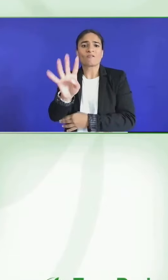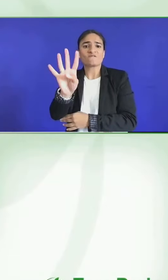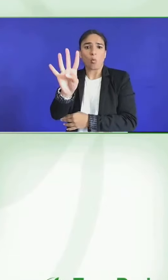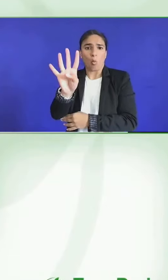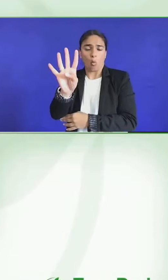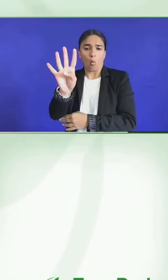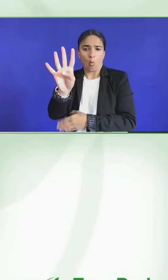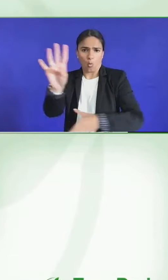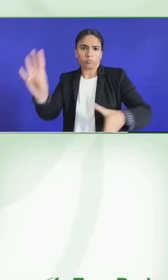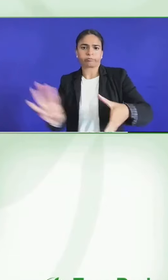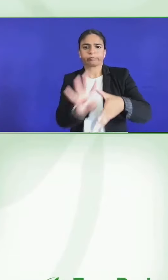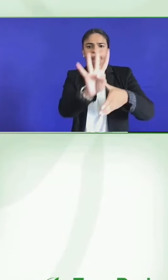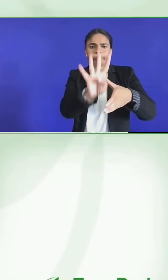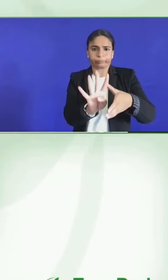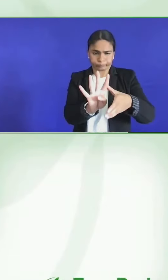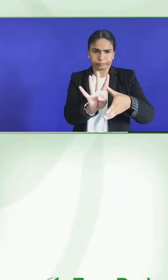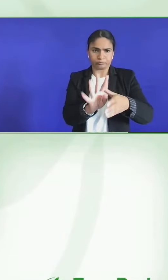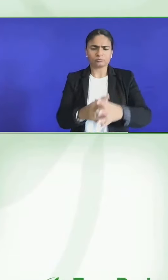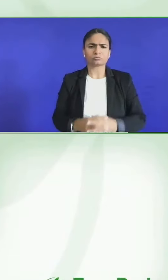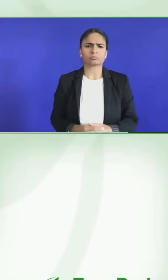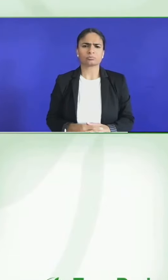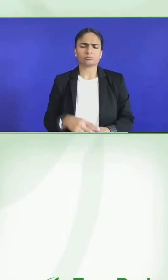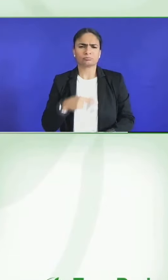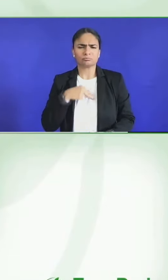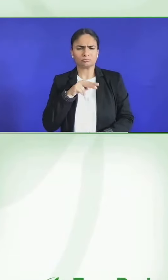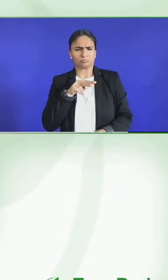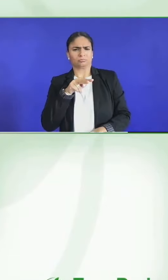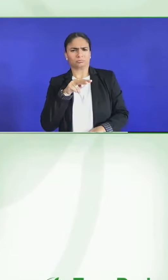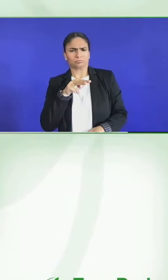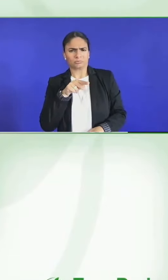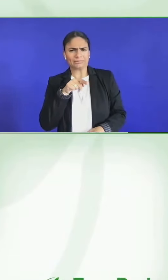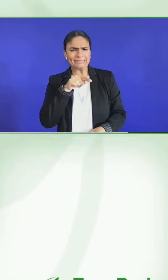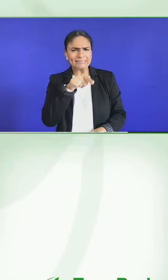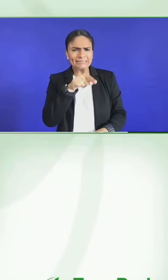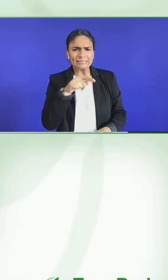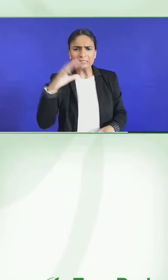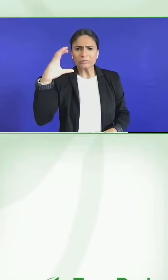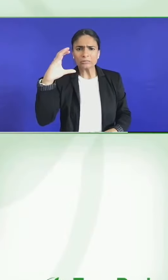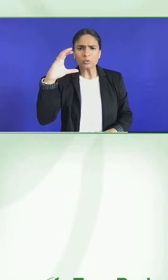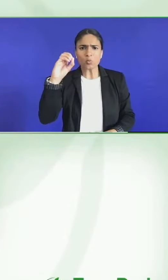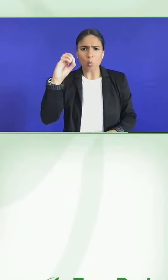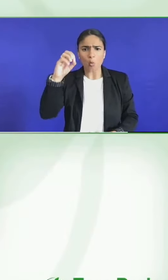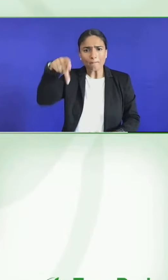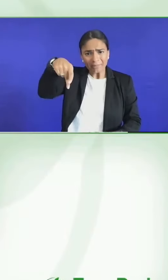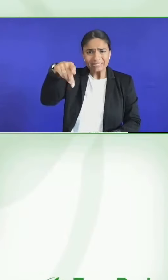Even in this fantastic environment, we still have and discuss topics